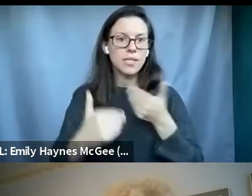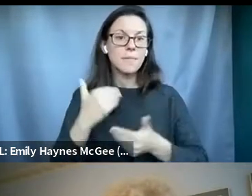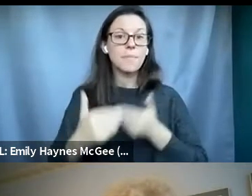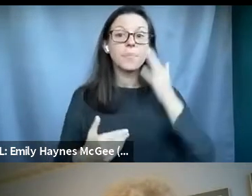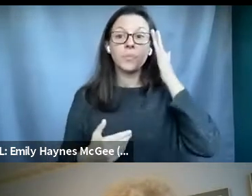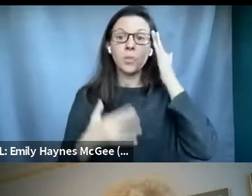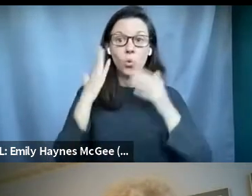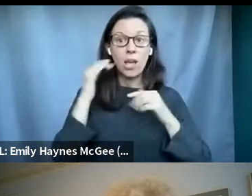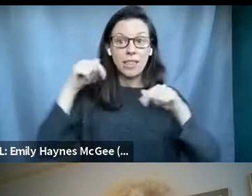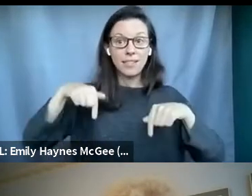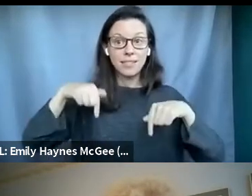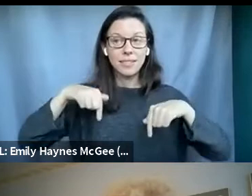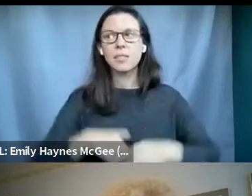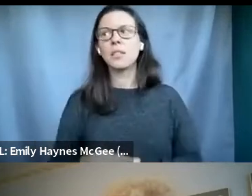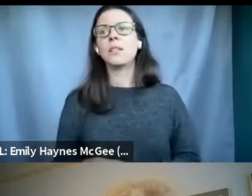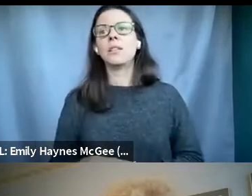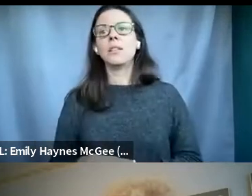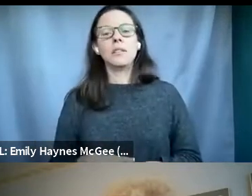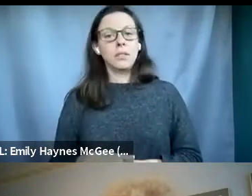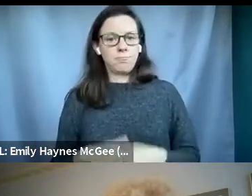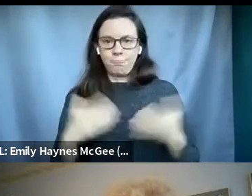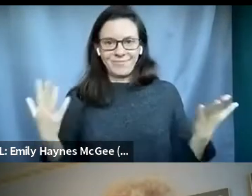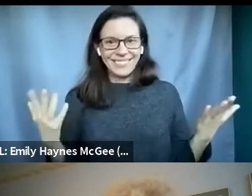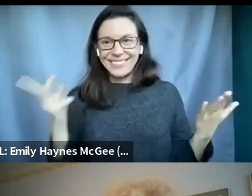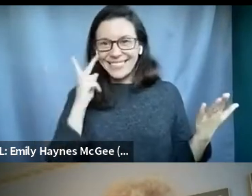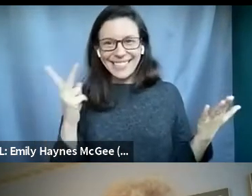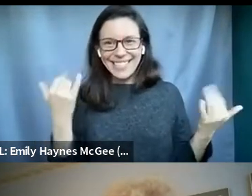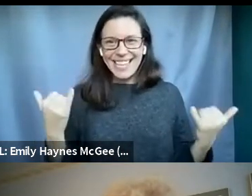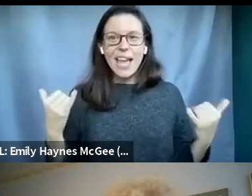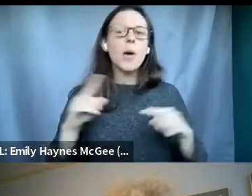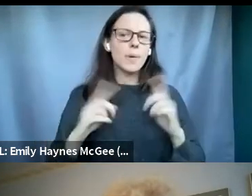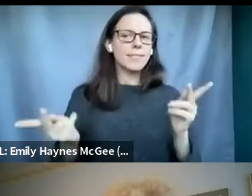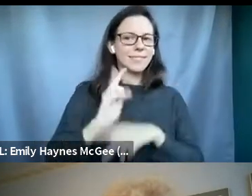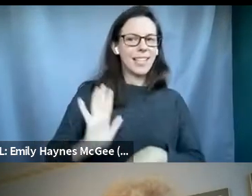All right. So we decided, as everyone can see now, but especially then too, right, we wanted to address